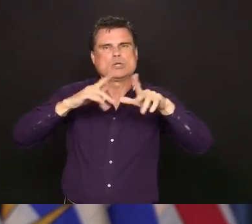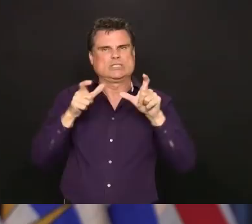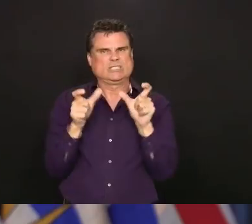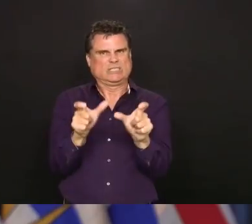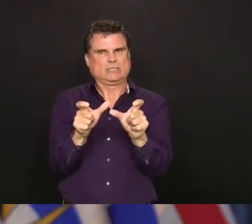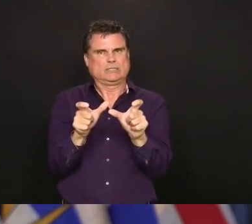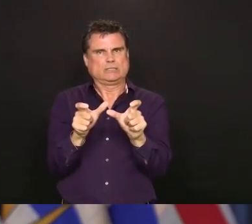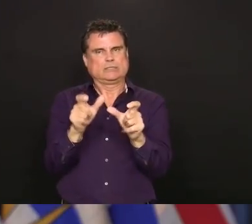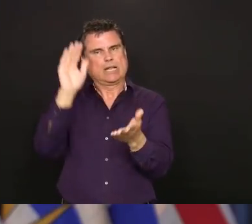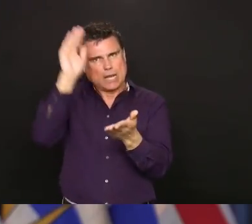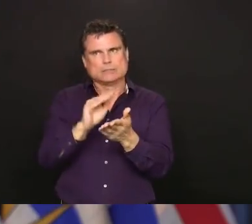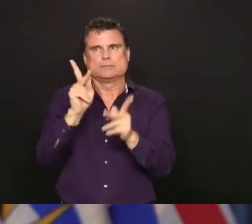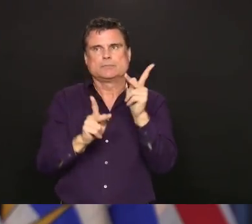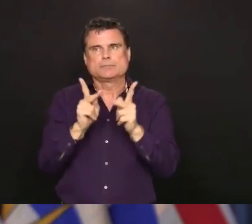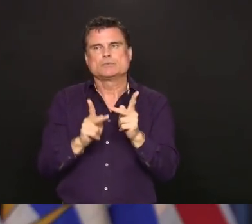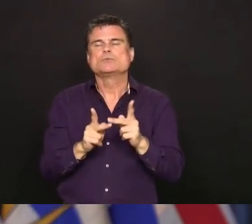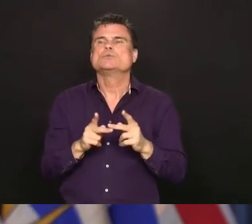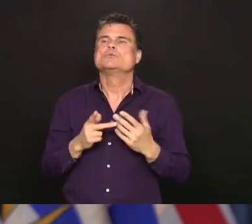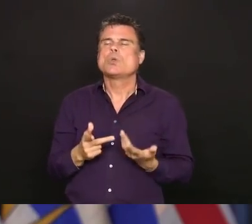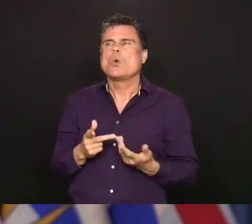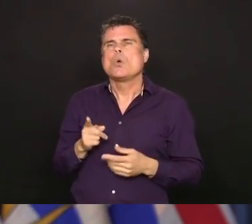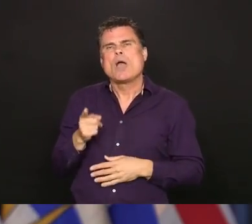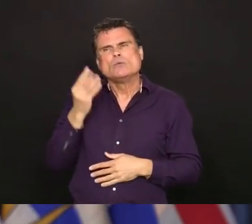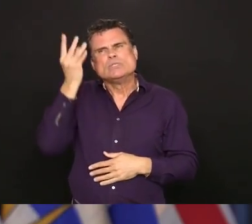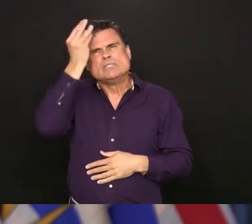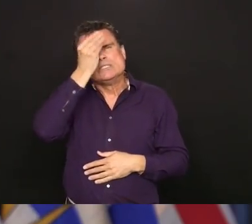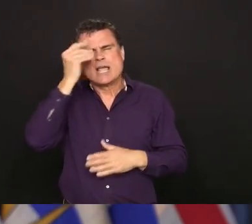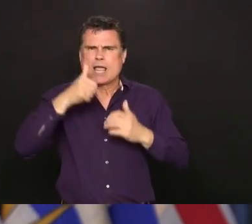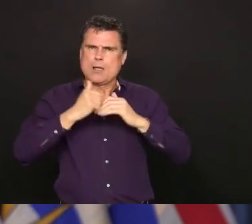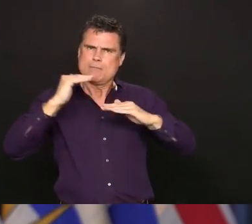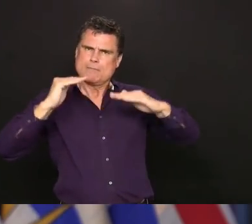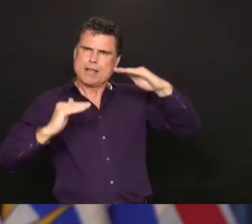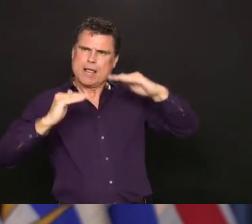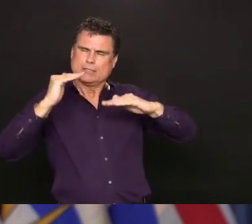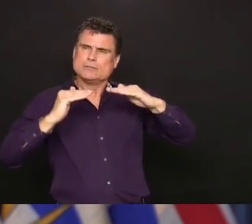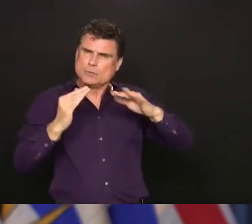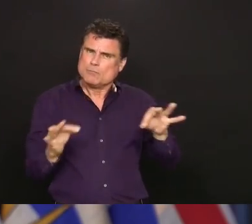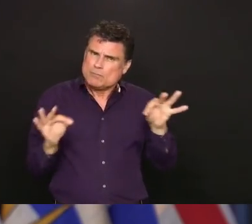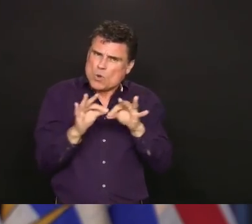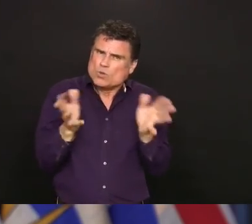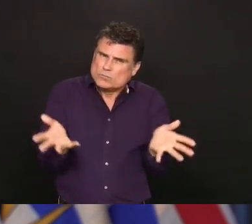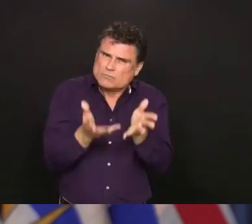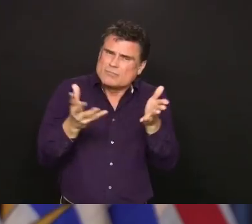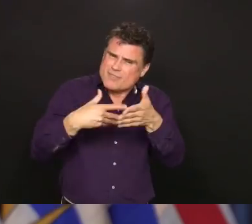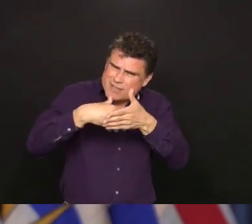how do we creeds our ability to be outside in a safe way over the coming months.